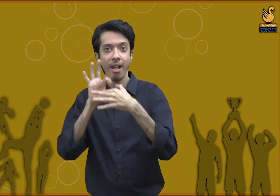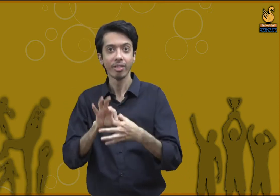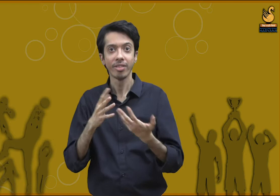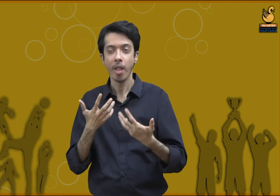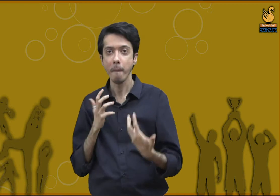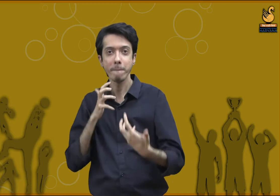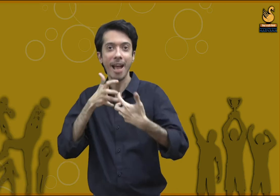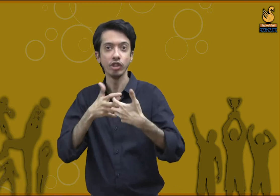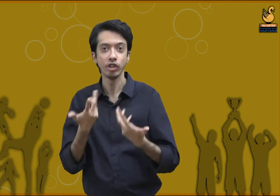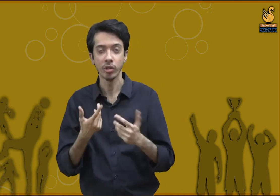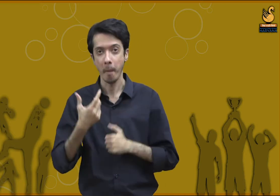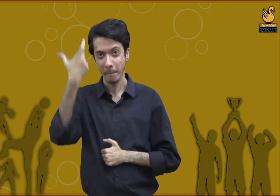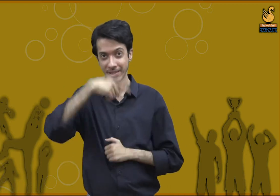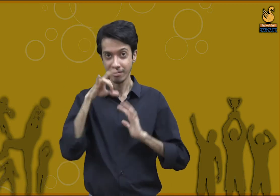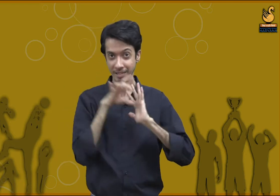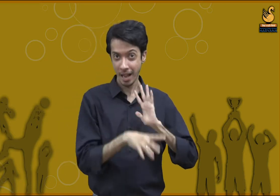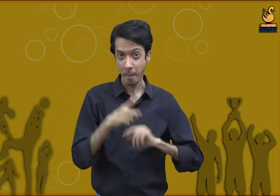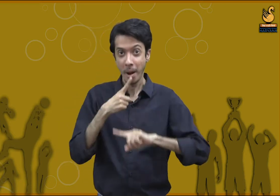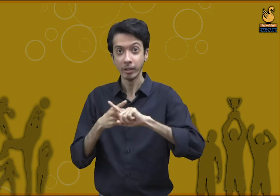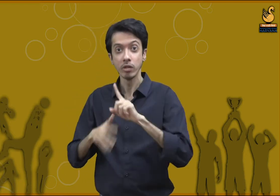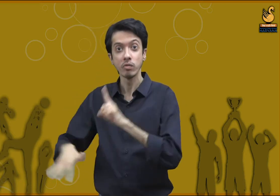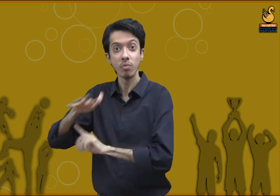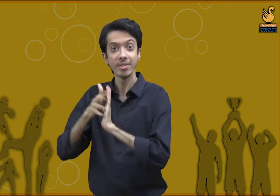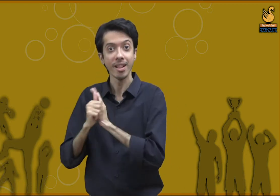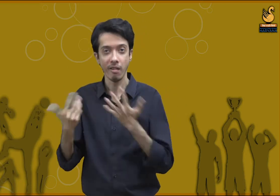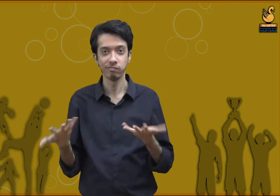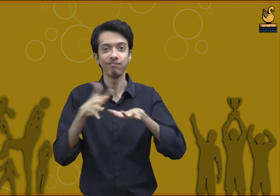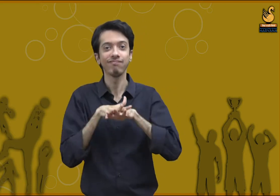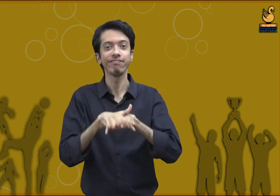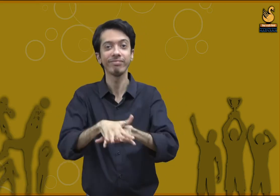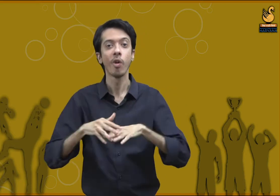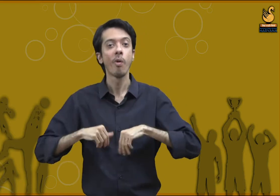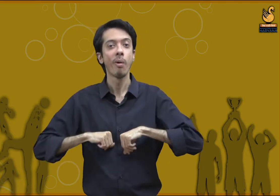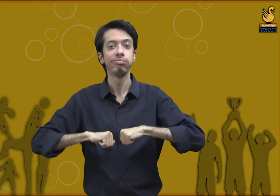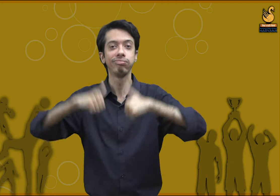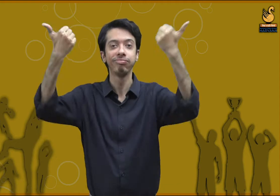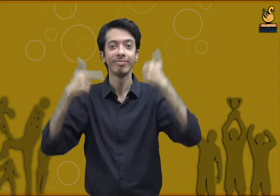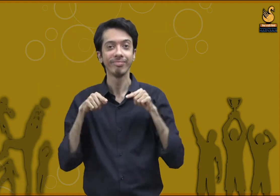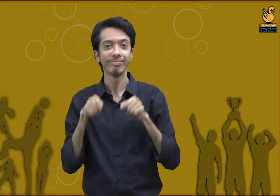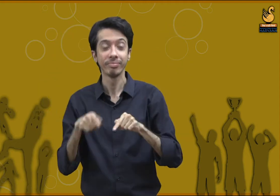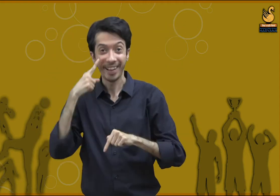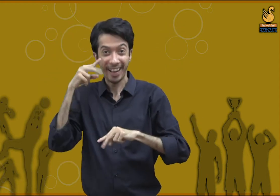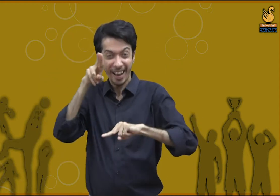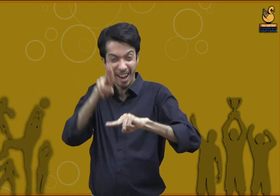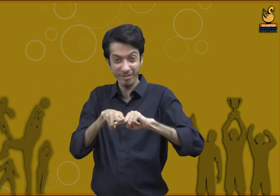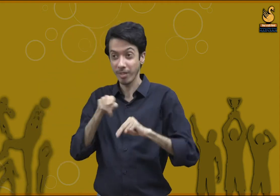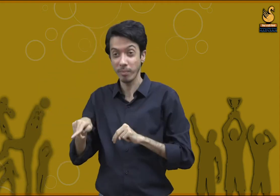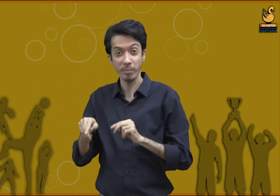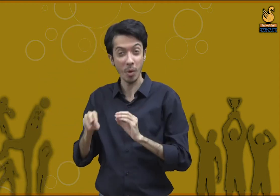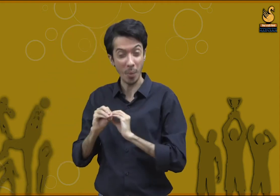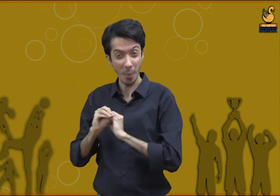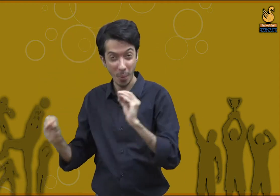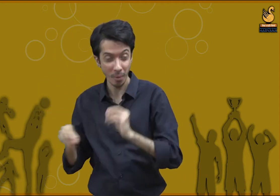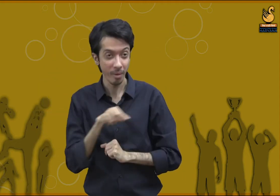Personal skills and social skills help the players to get success in their sports tournaments.